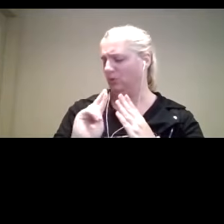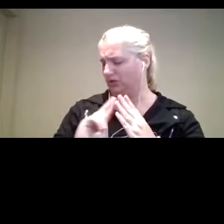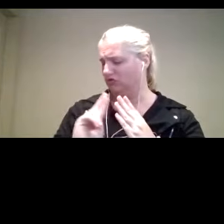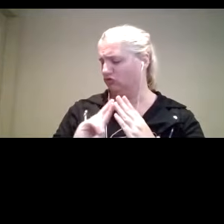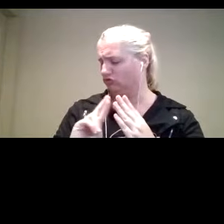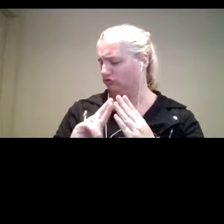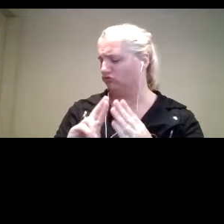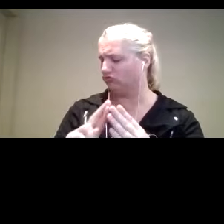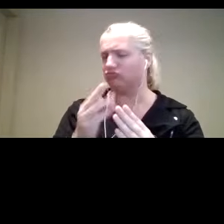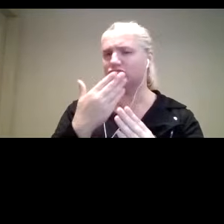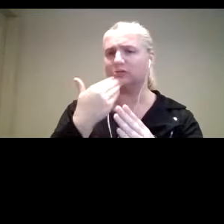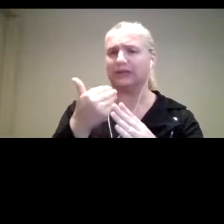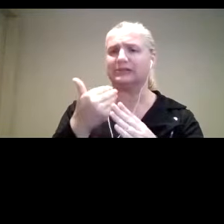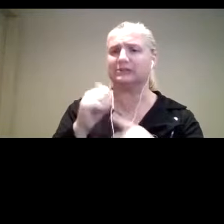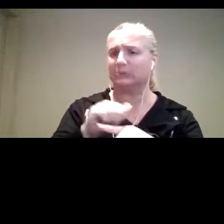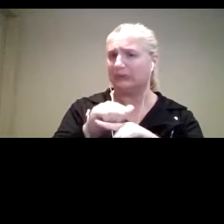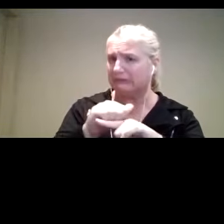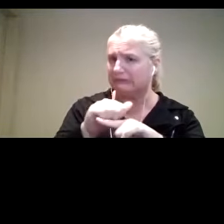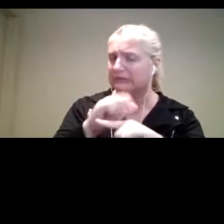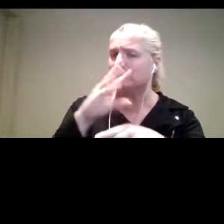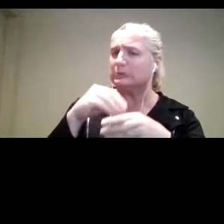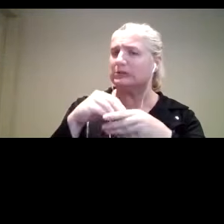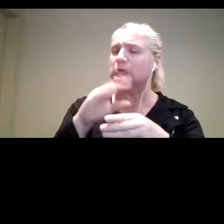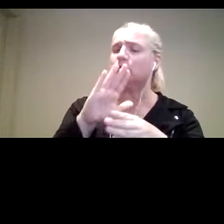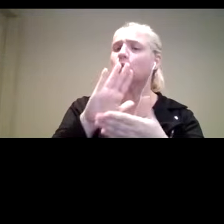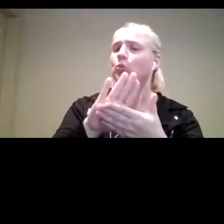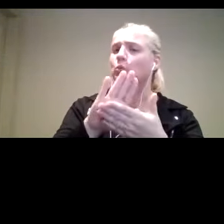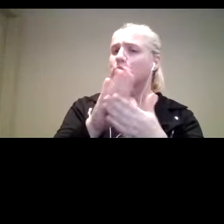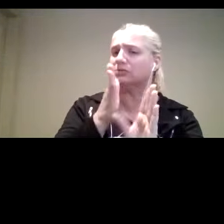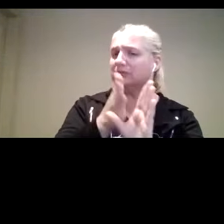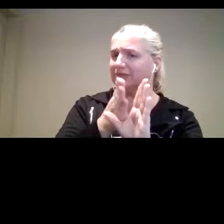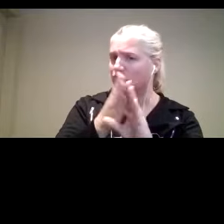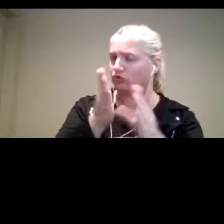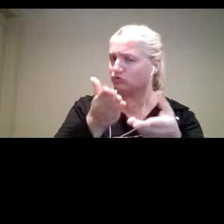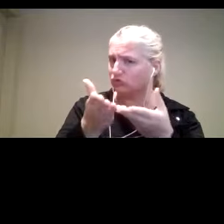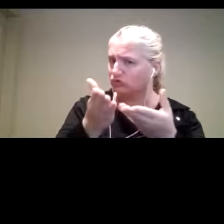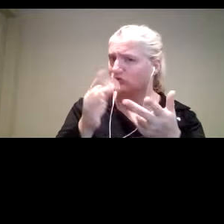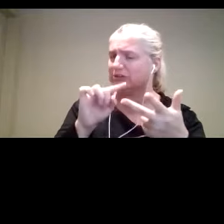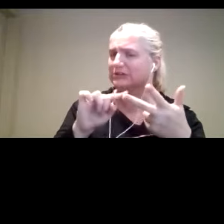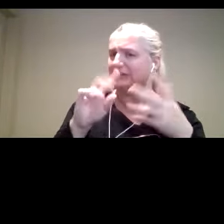and best practices in schools psychological services and assessment and measurement